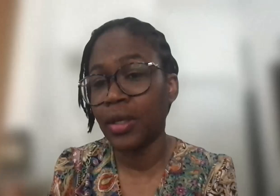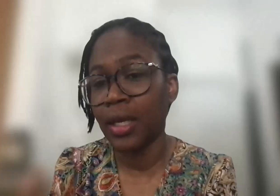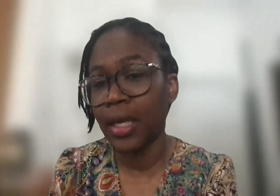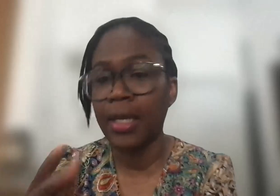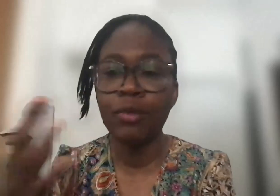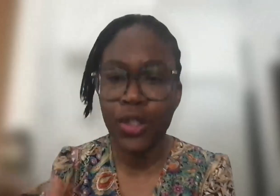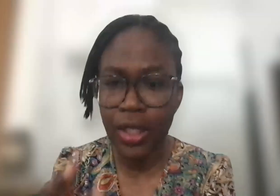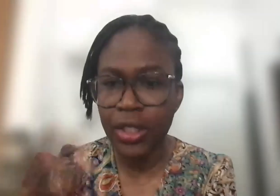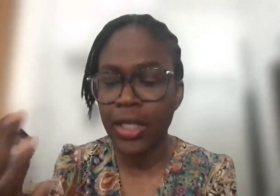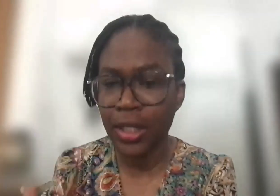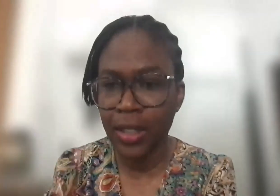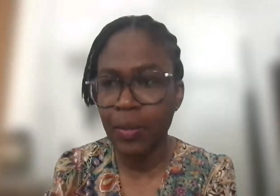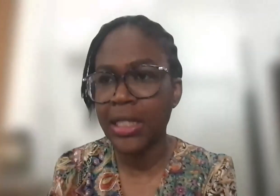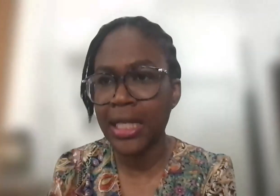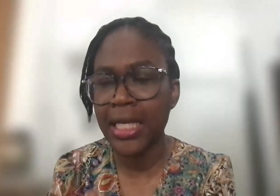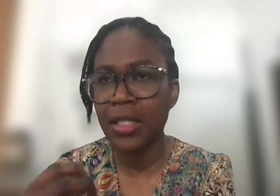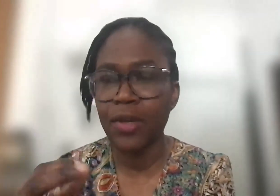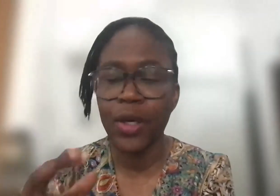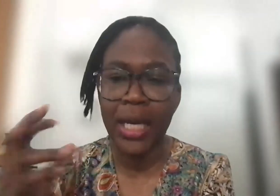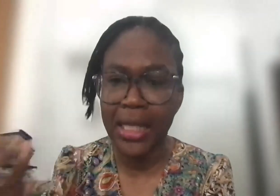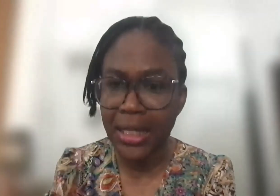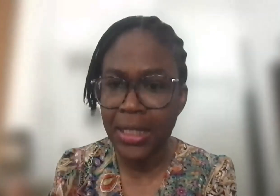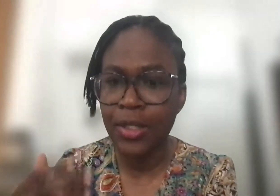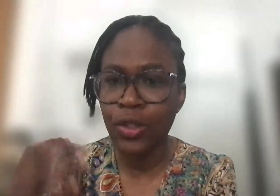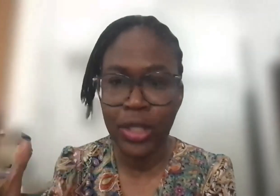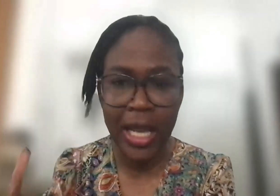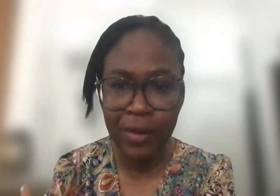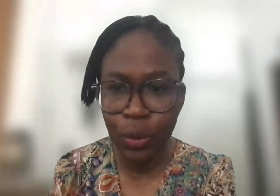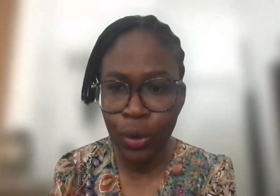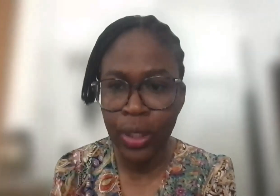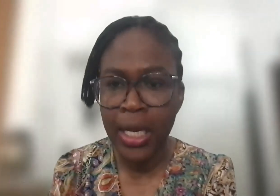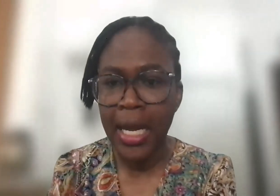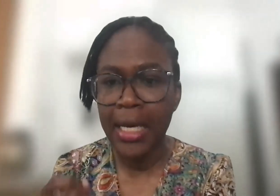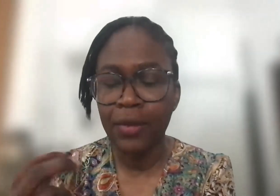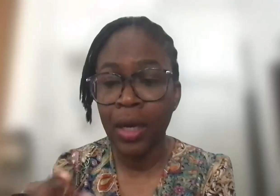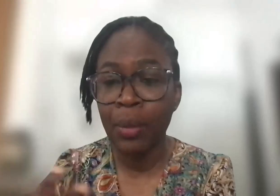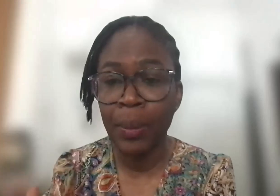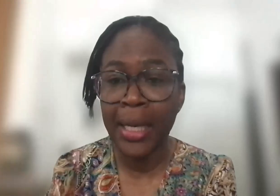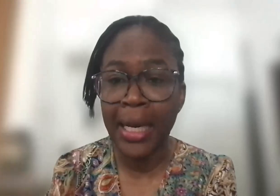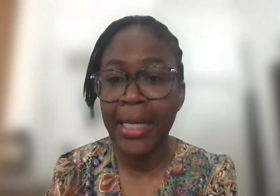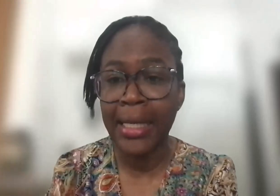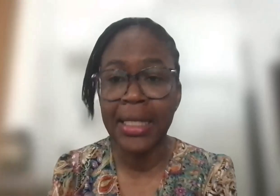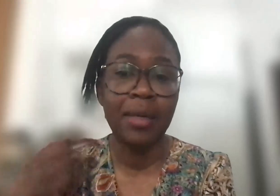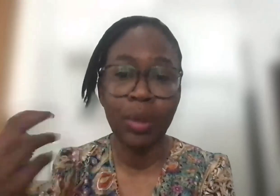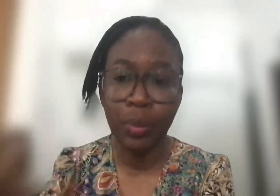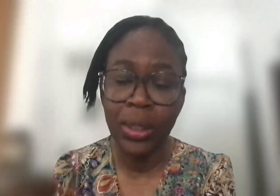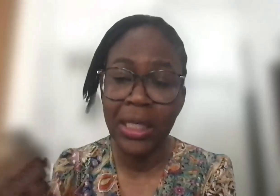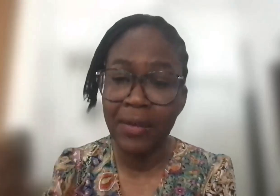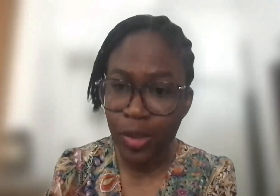Omolade: that we would be able to engage more. Really, because research, as you can imagine is very elitist, is not everyone. And even our PPI is like